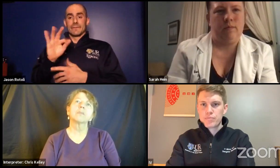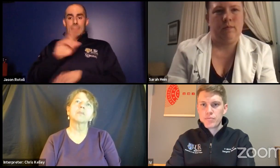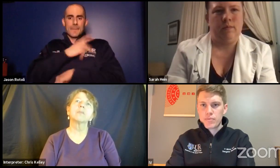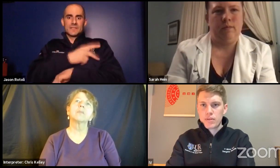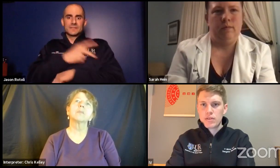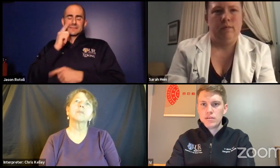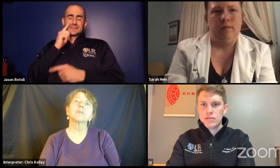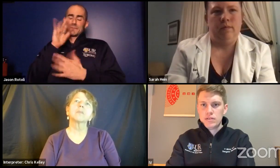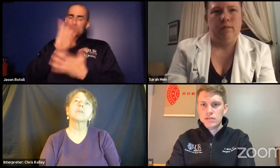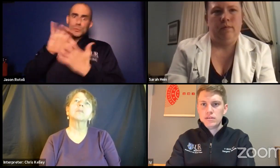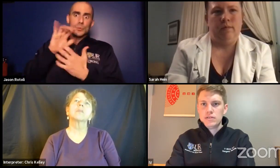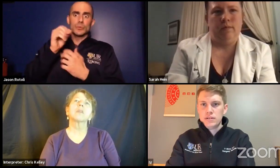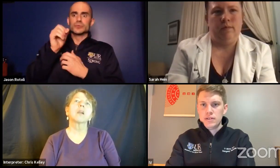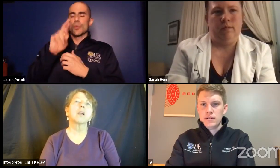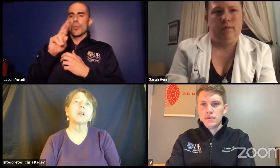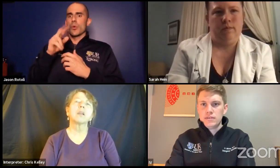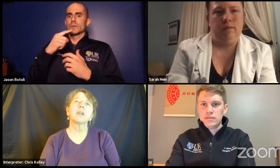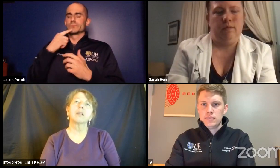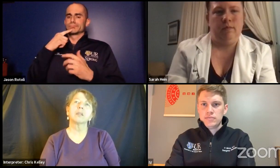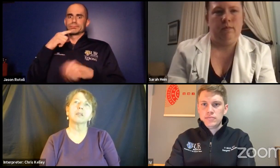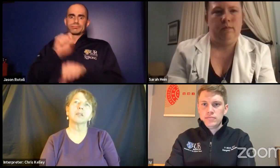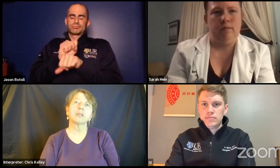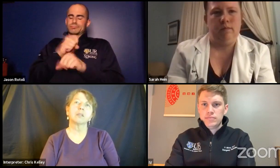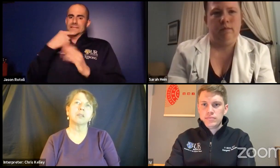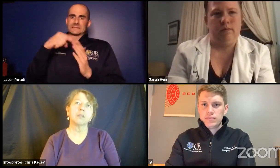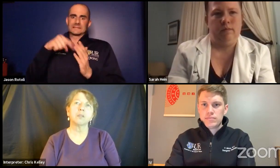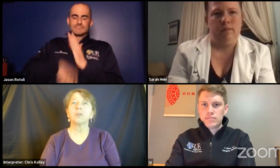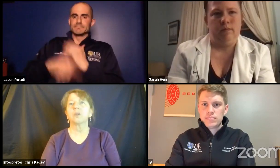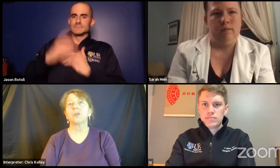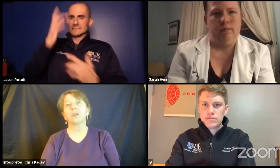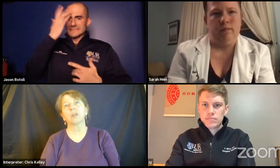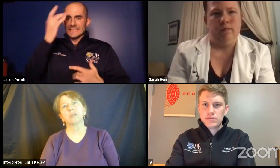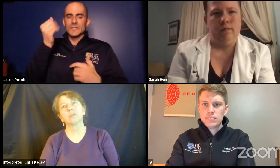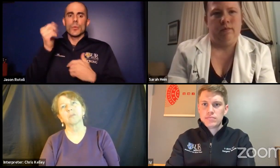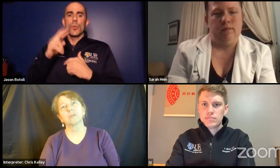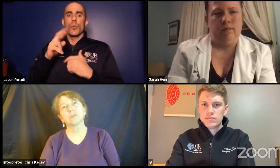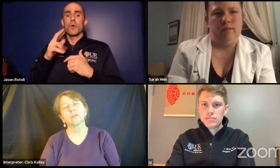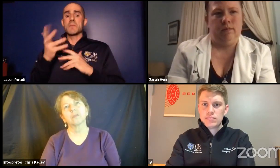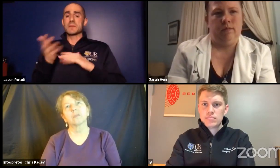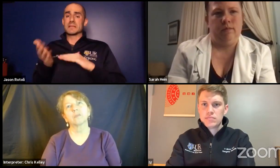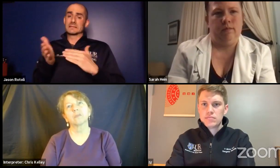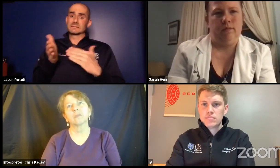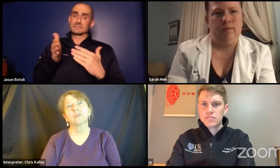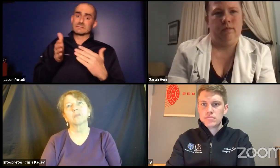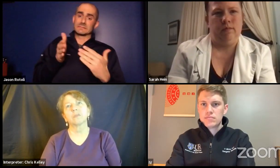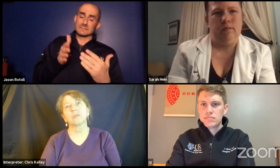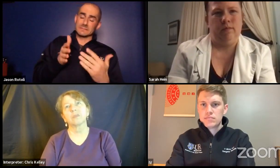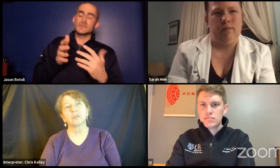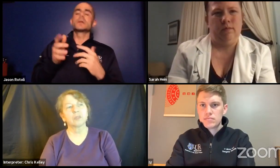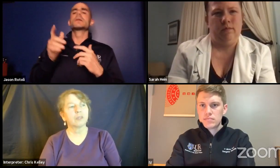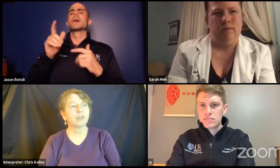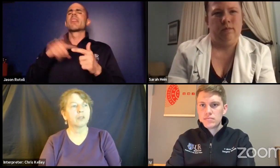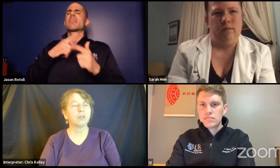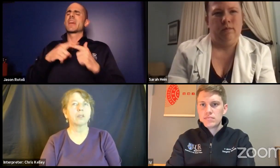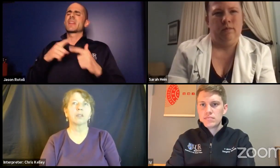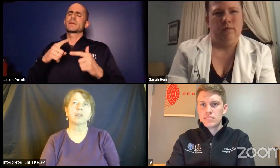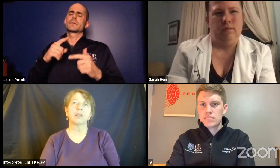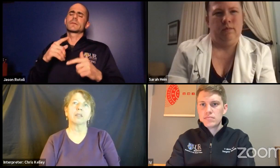serious emergency and you must be rushed in to the emergency room there's not a lot of time to do those mrangz and